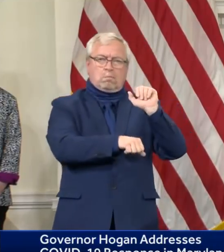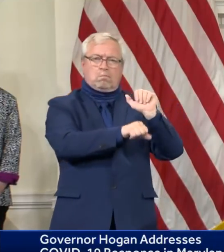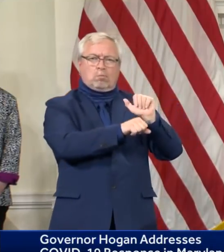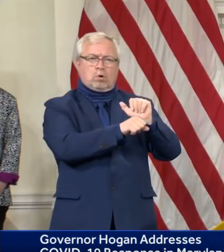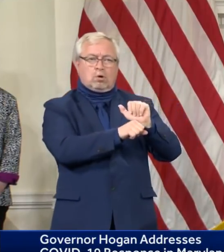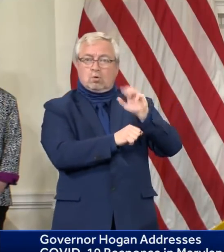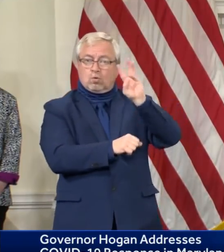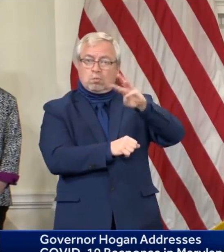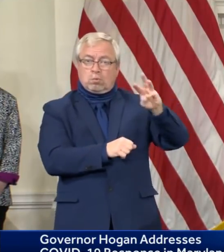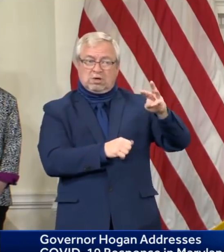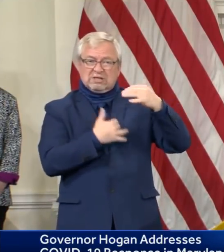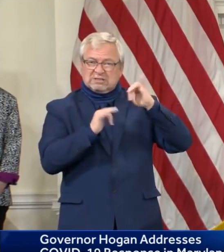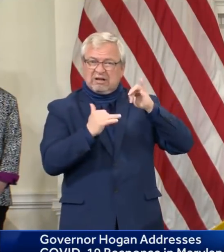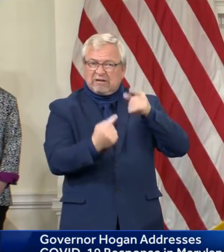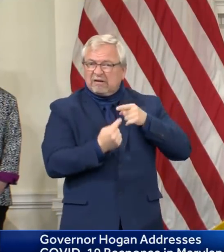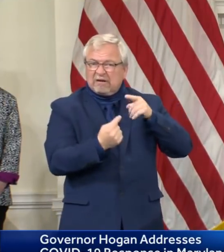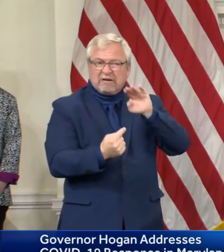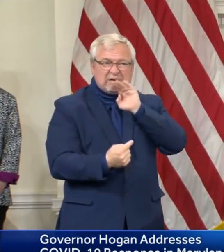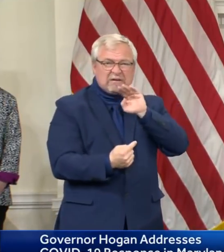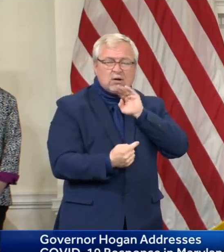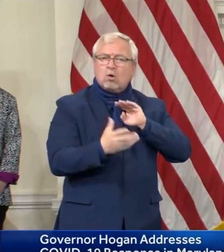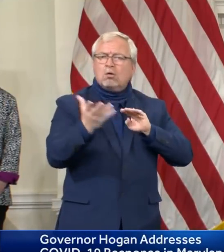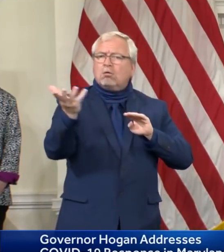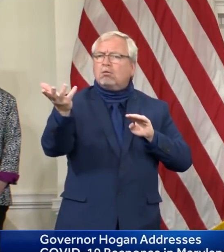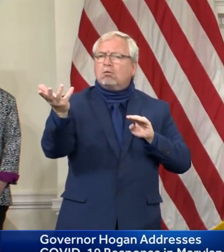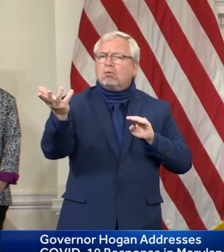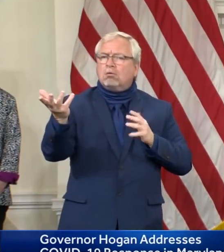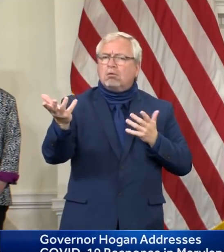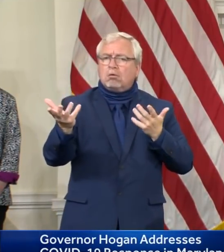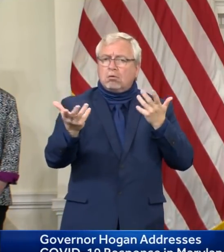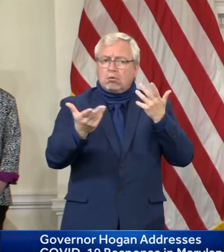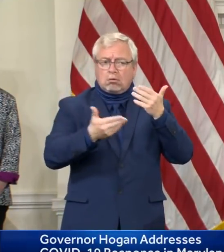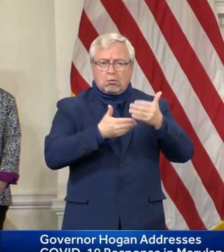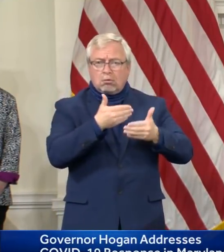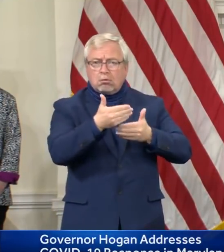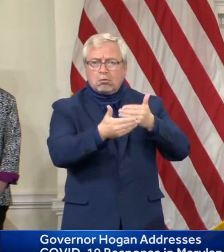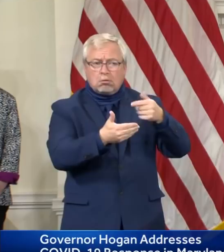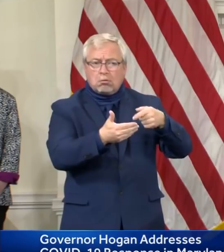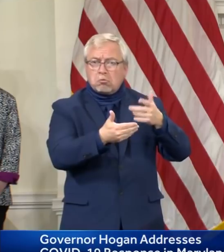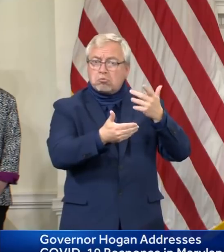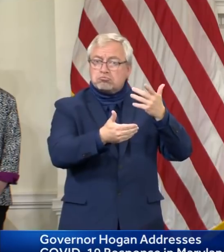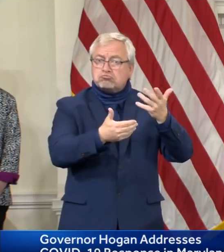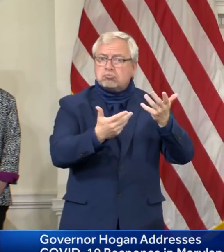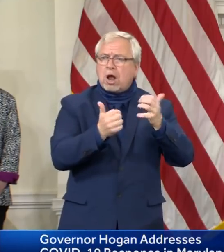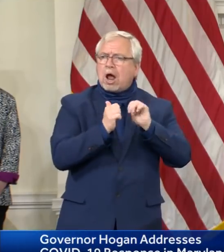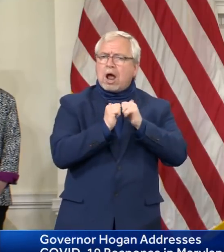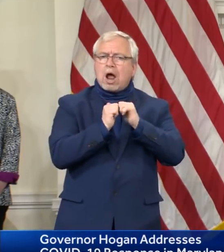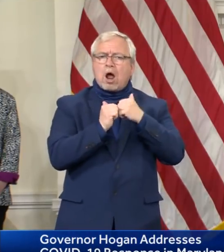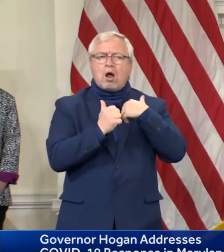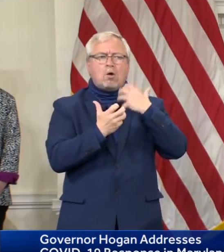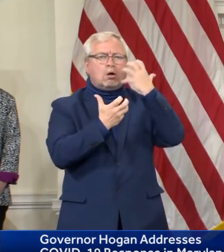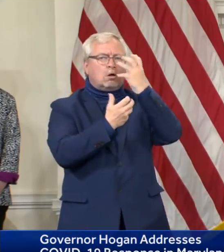WHAT ARE YOUR THOUGHTS ABOUT WHAT YOU ARE SEEING WITH THE UNEMPLOYMENT SITE?